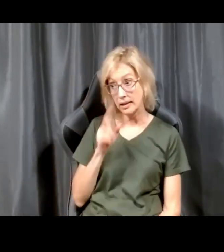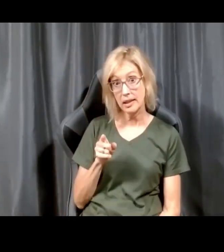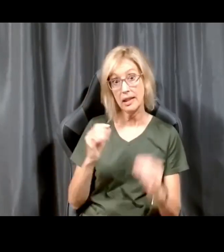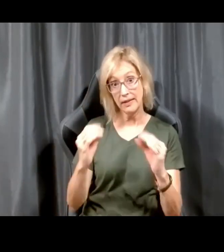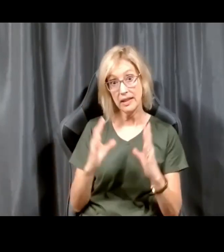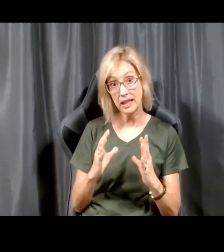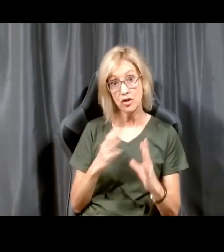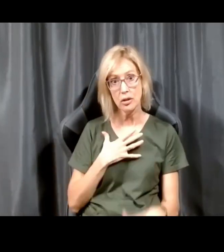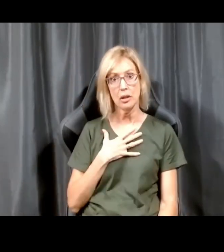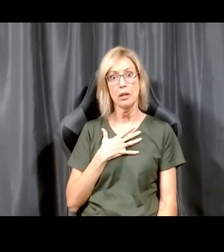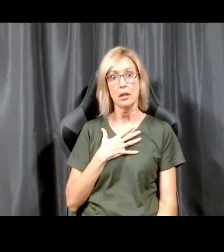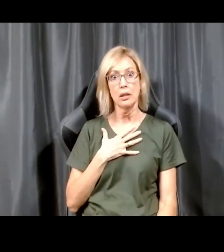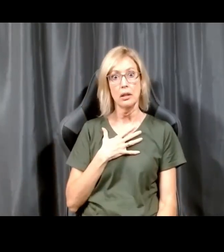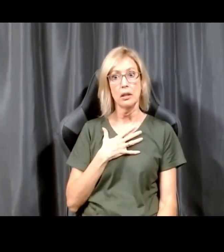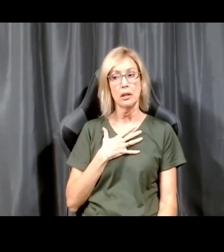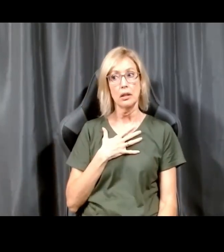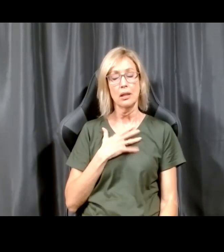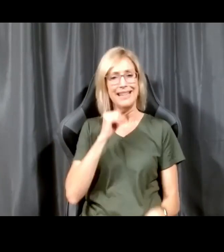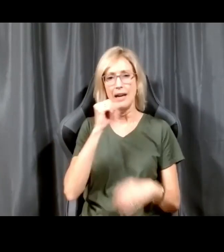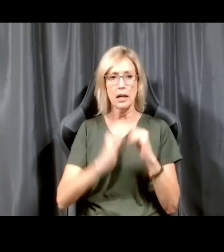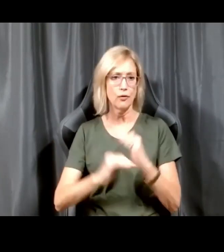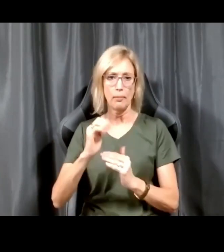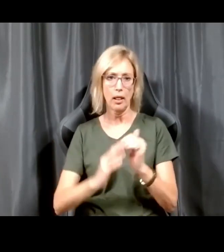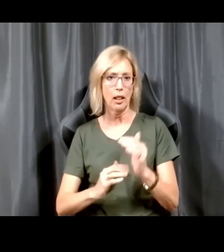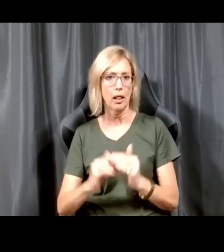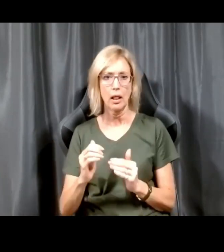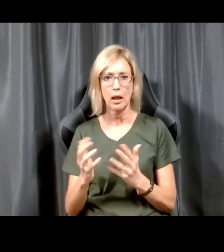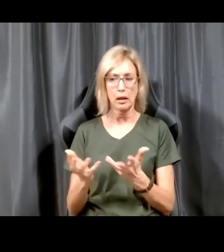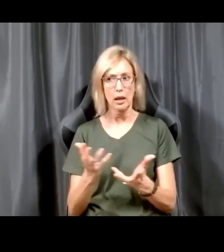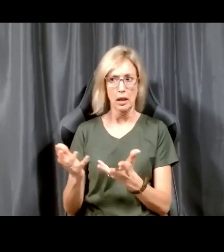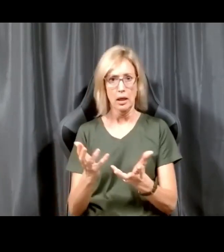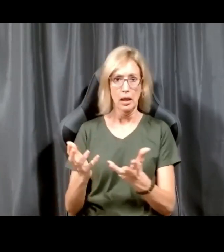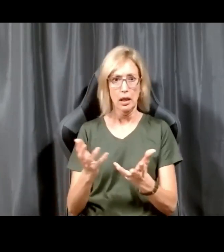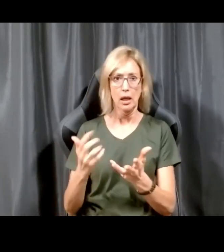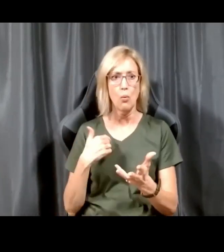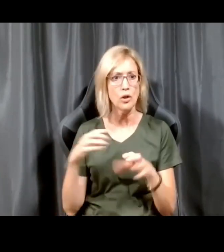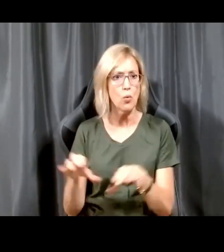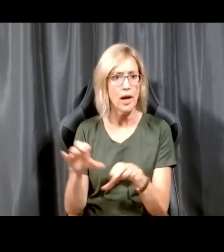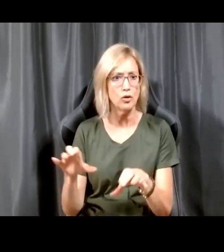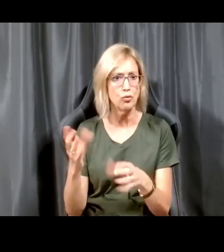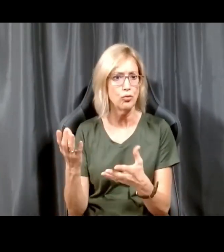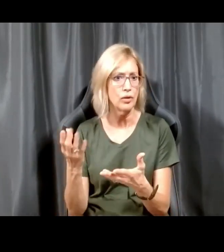They are still uncomfortable in how to handle students when they're like that. »JENNIFER: Yeah.